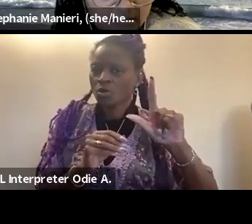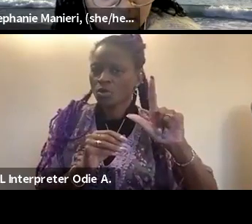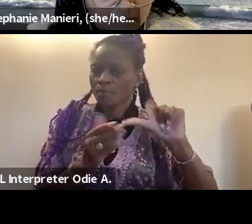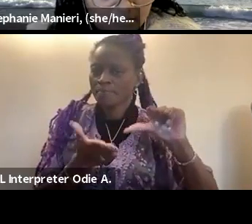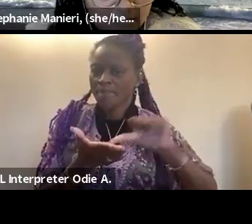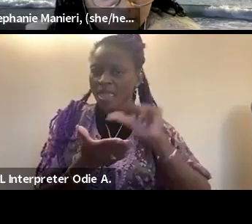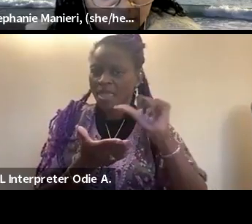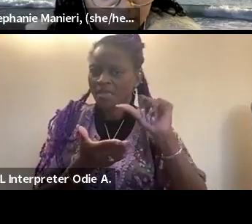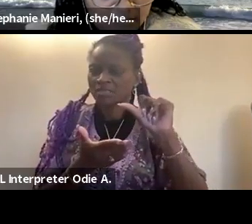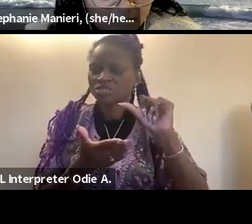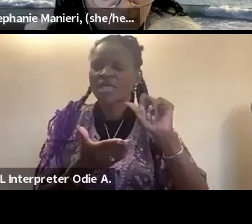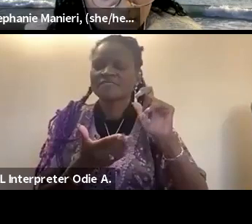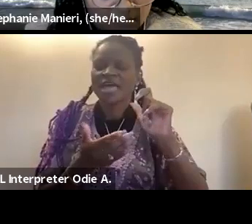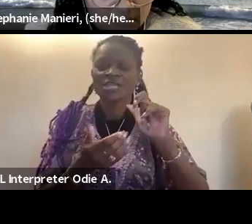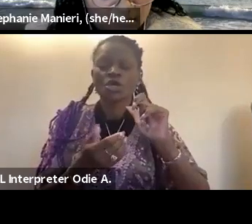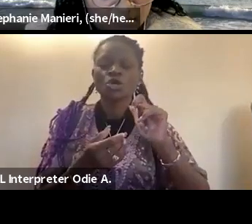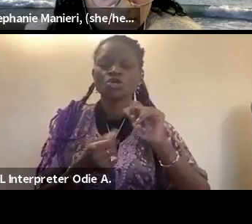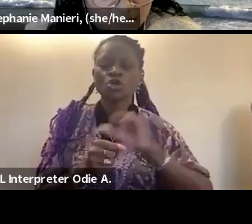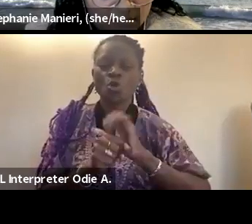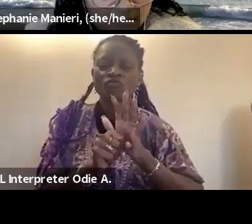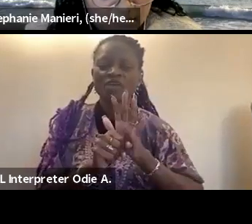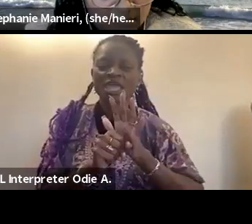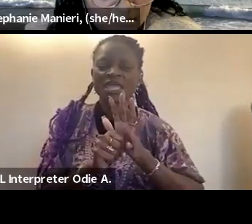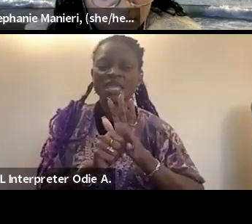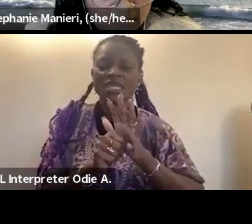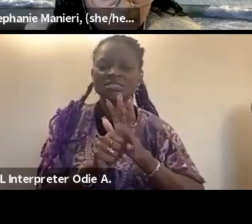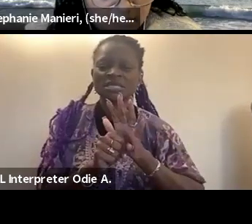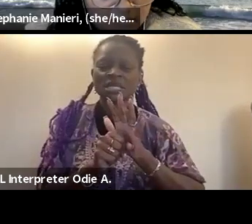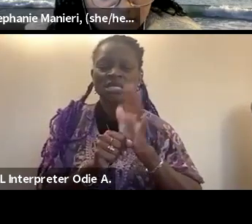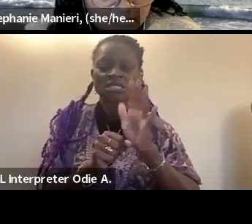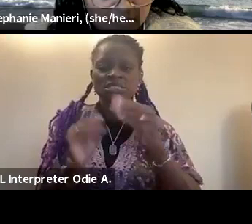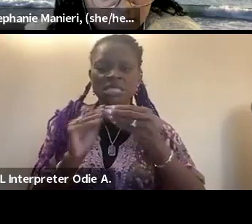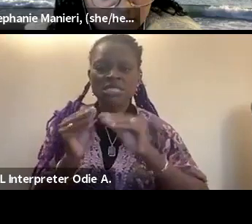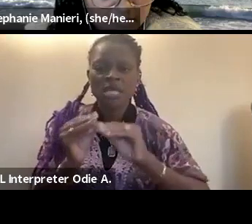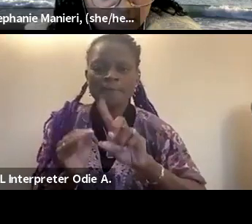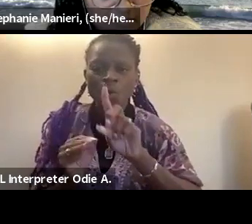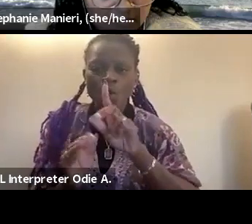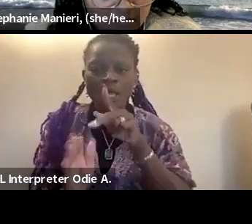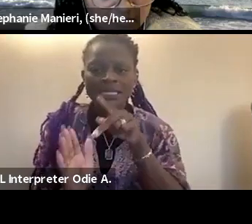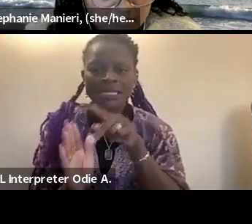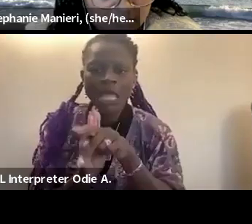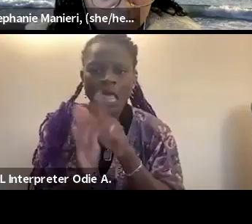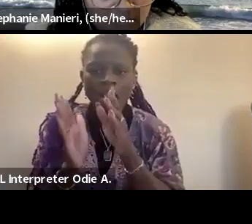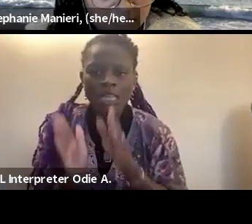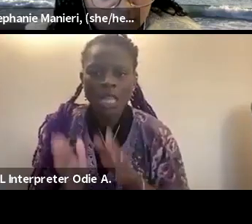COVID-19 is the number one killer of law enforcement officers in the country.